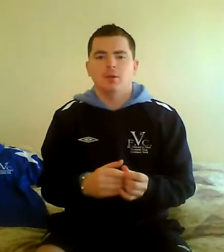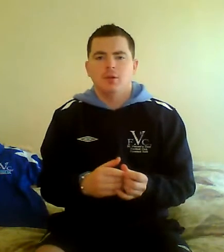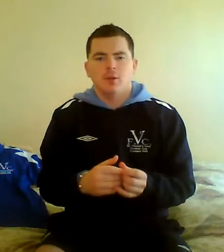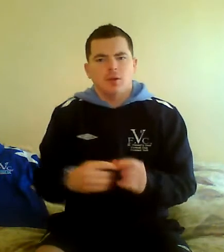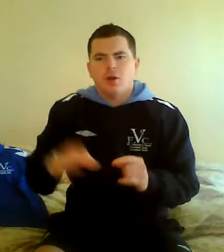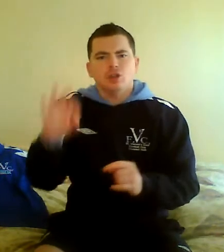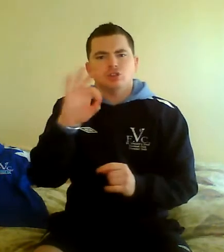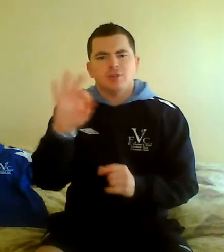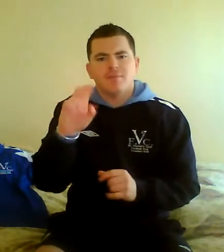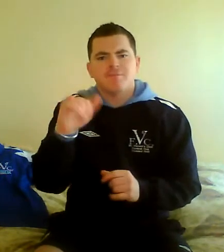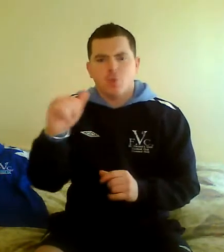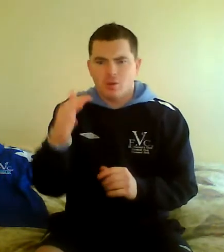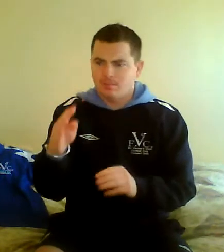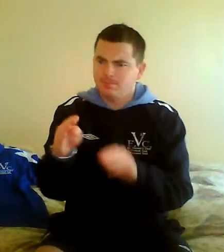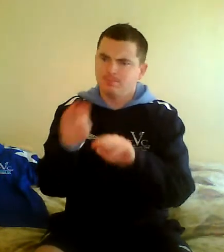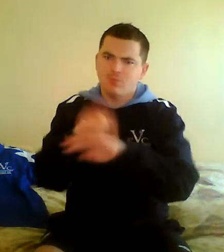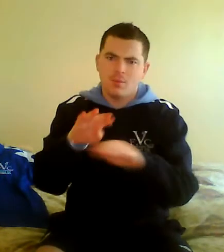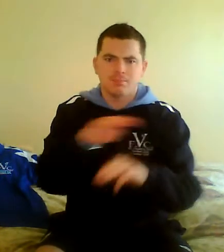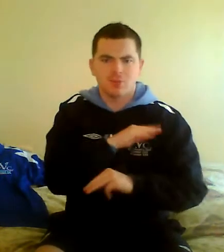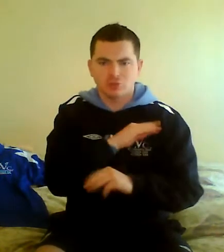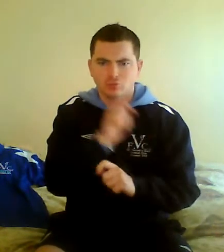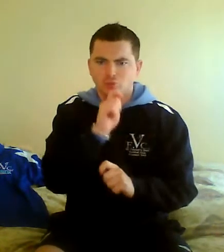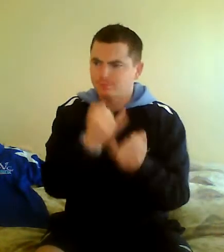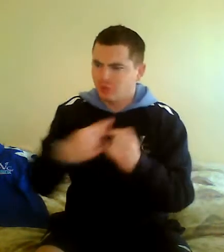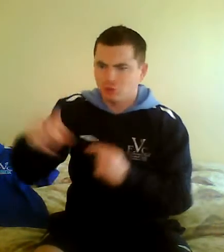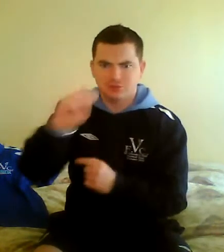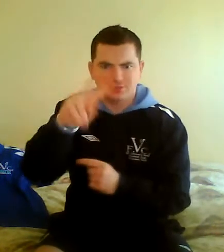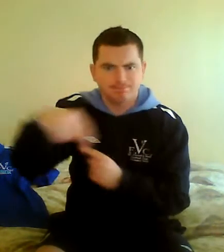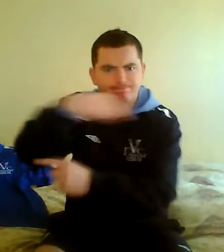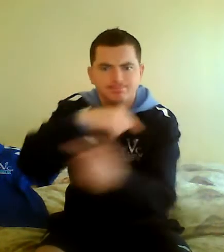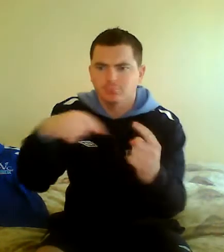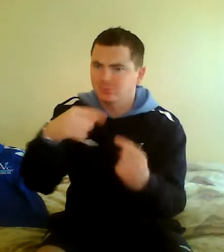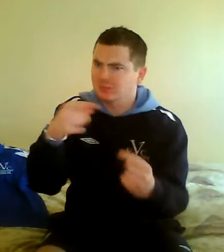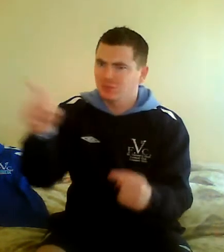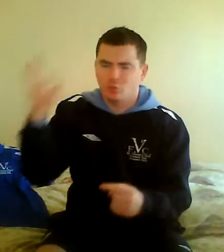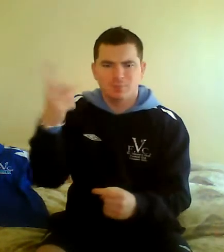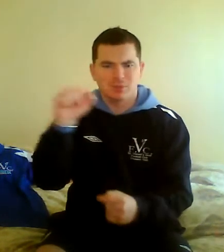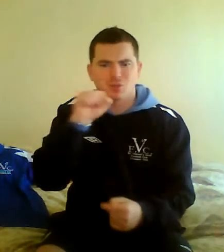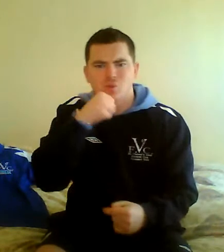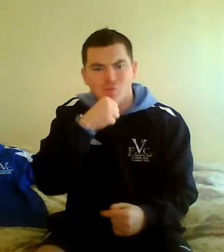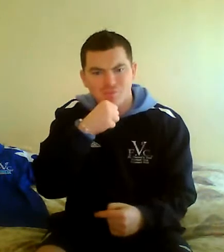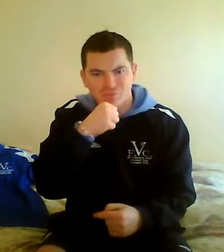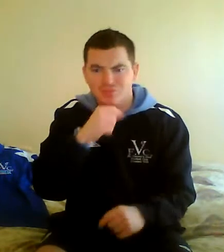Before the match, Geoff Foy told the players it was going to be tough